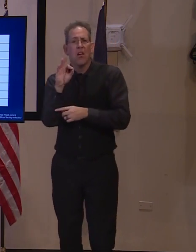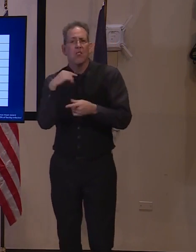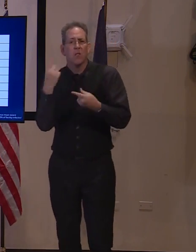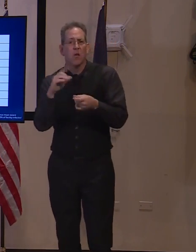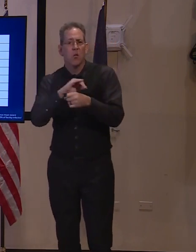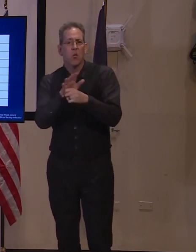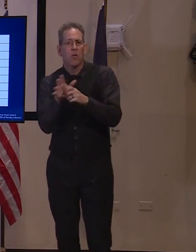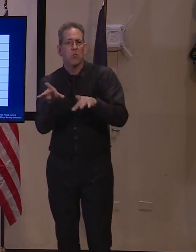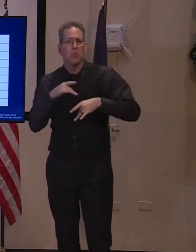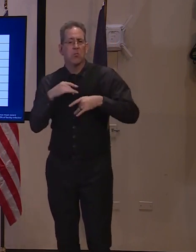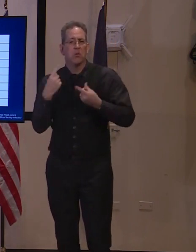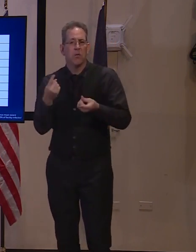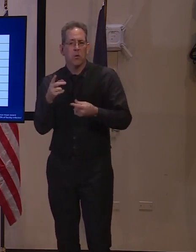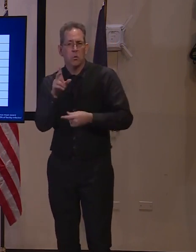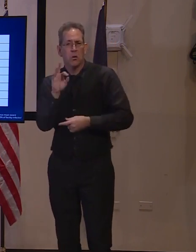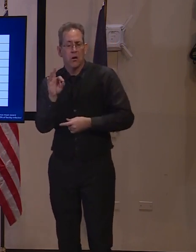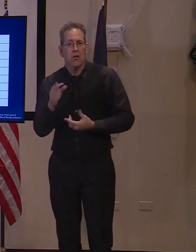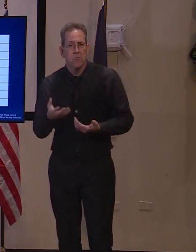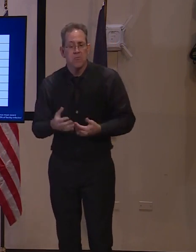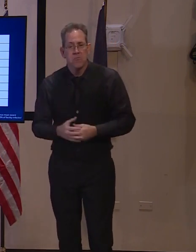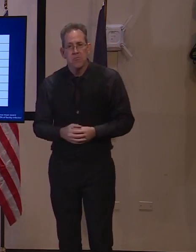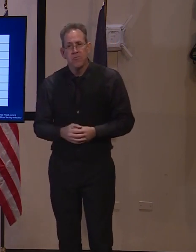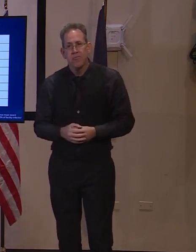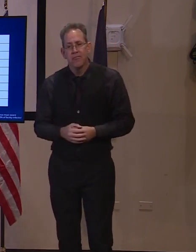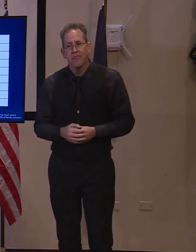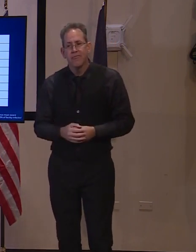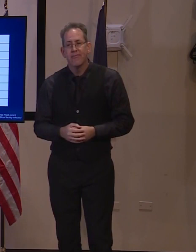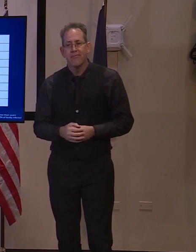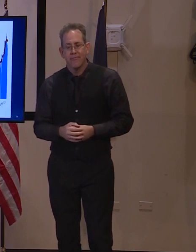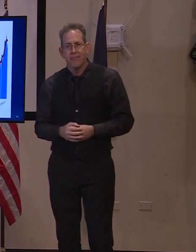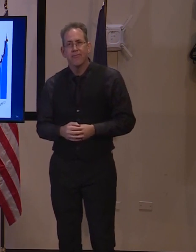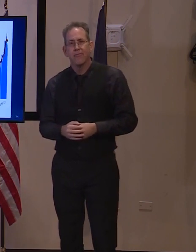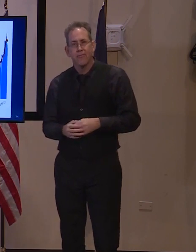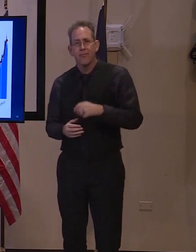number of total outbreaks, as well. Moving over to hospitalizations. You'll